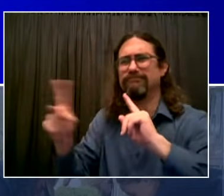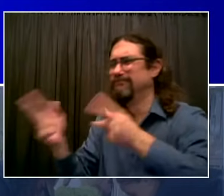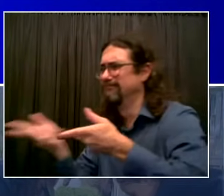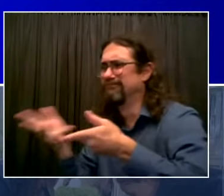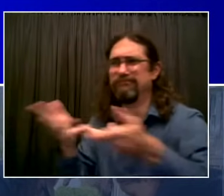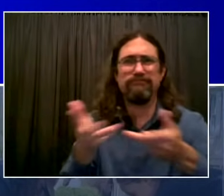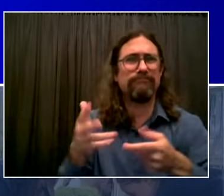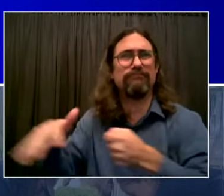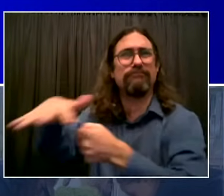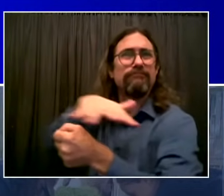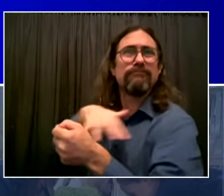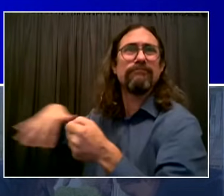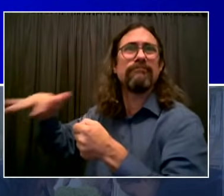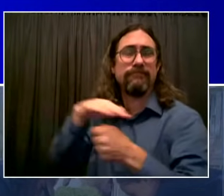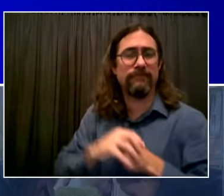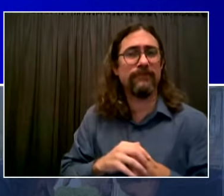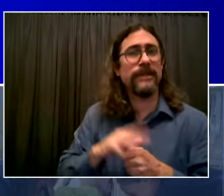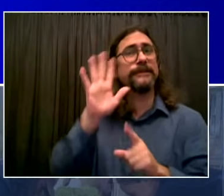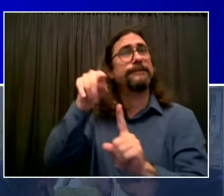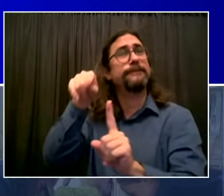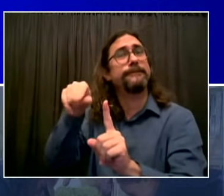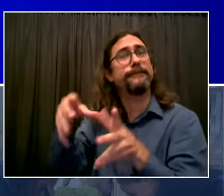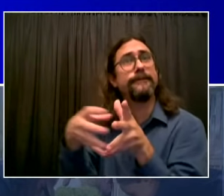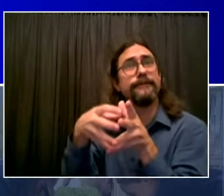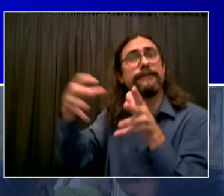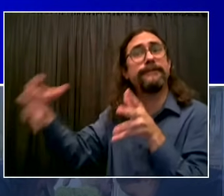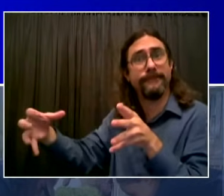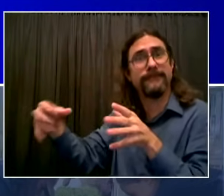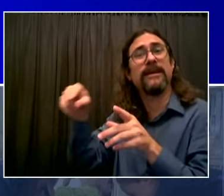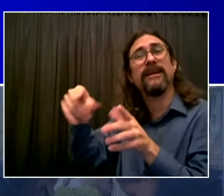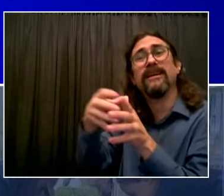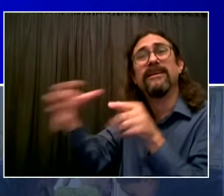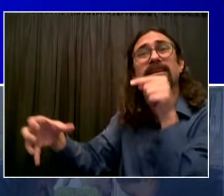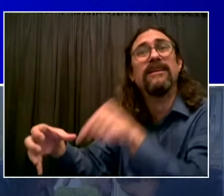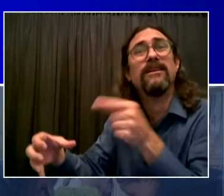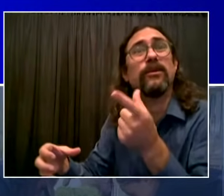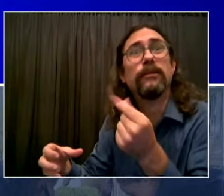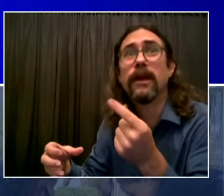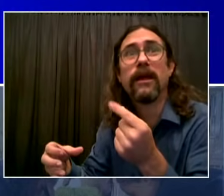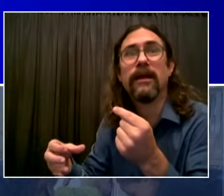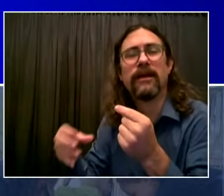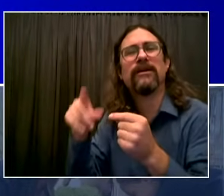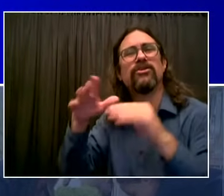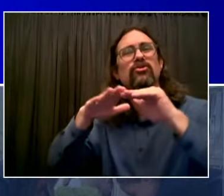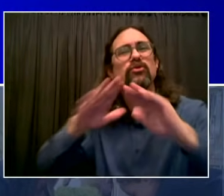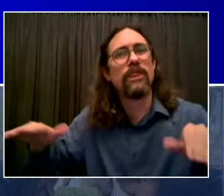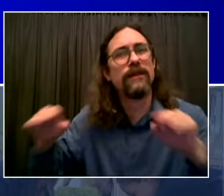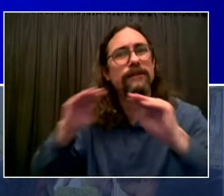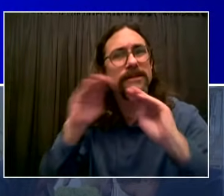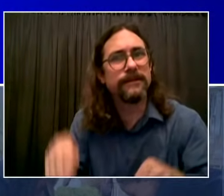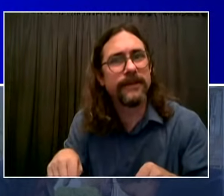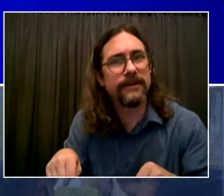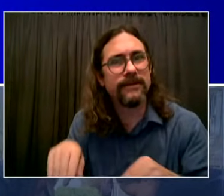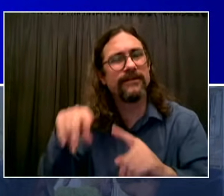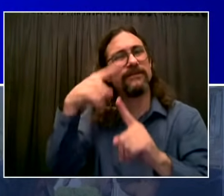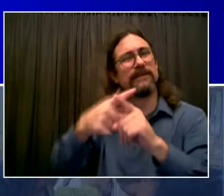CREATE A DEDICATED CHILDREN'S MUSEUM SPACE AND CLASSROOMS AND CONNECTING TO OUR PREVIOUS THEME IS INGOG TO HELP